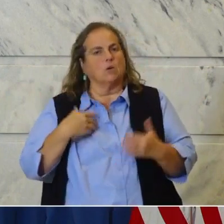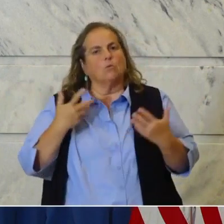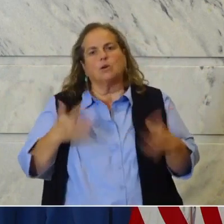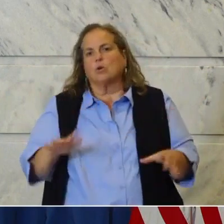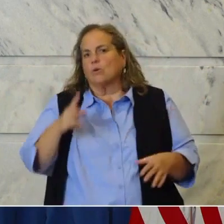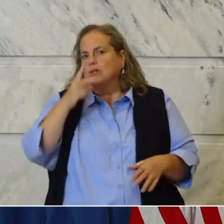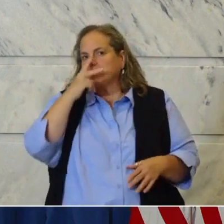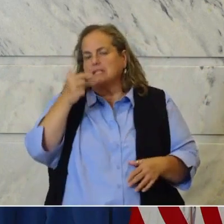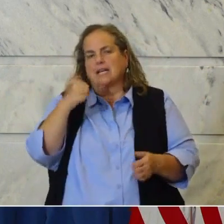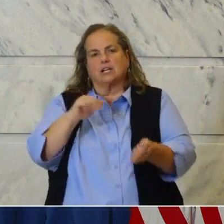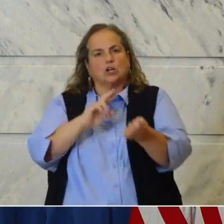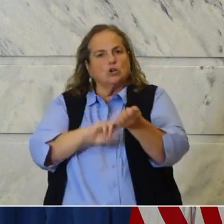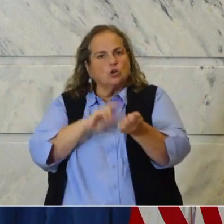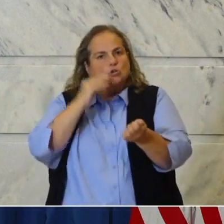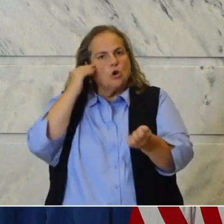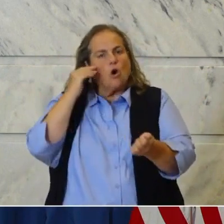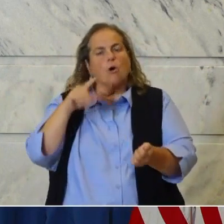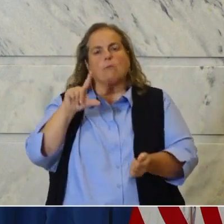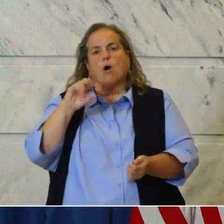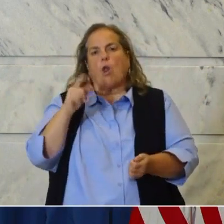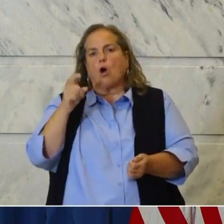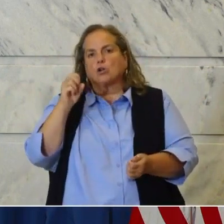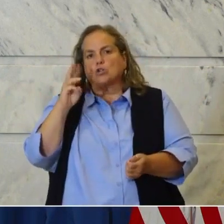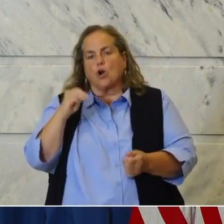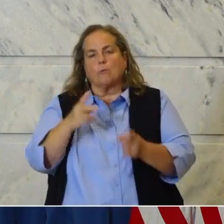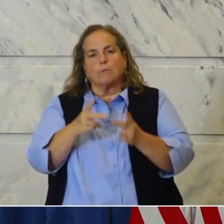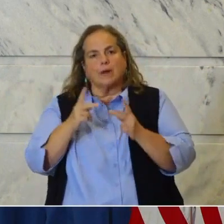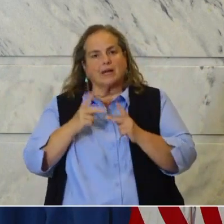have a covert outbreak. This is one of our veteran facilities. And so we're